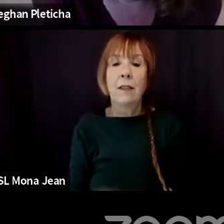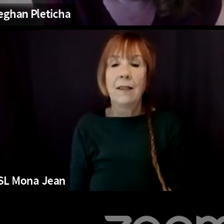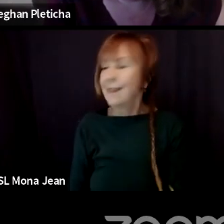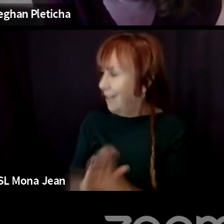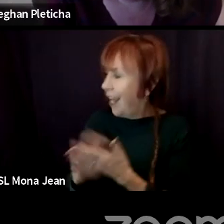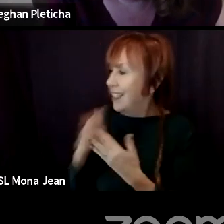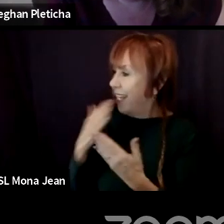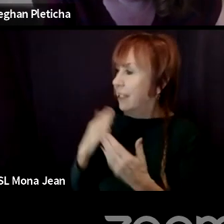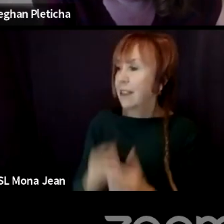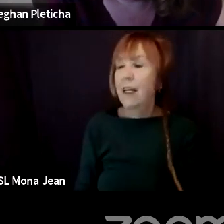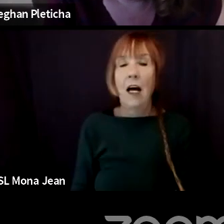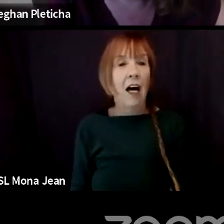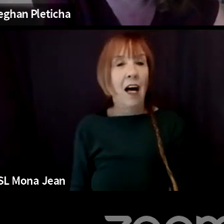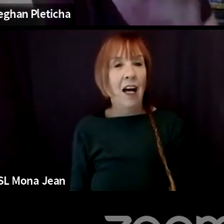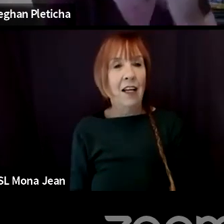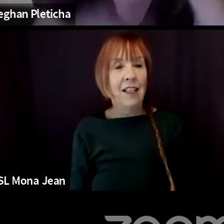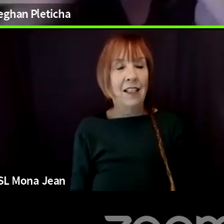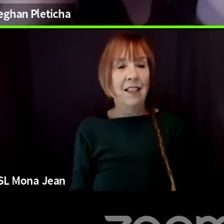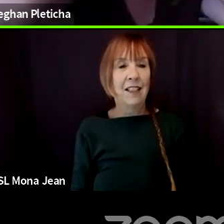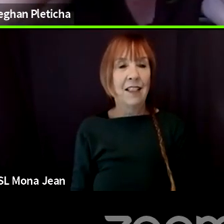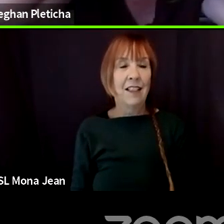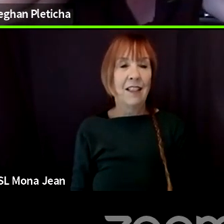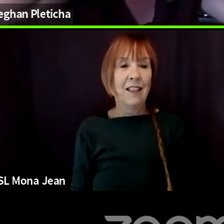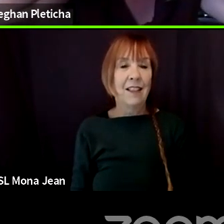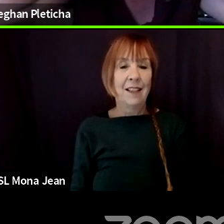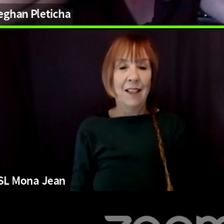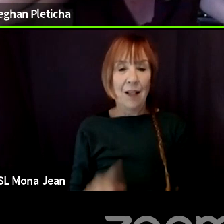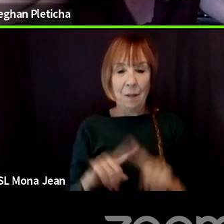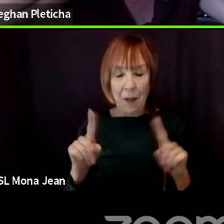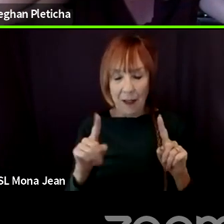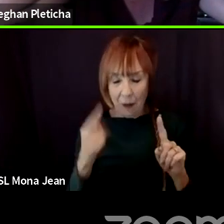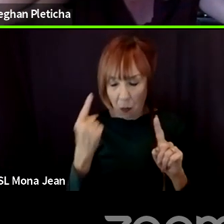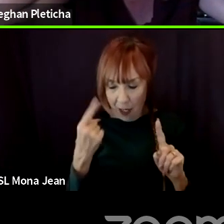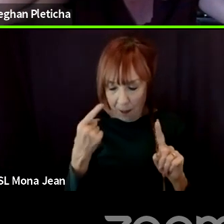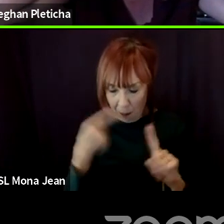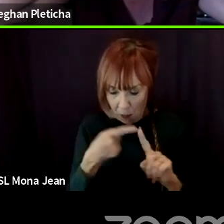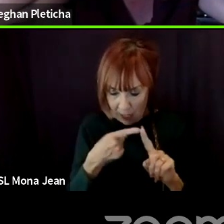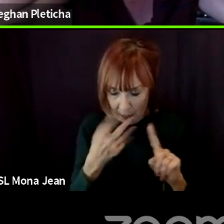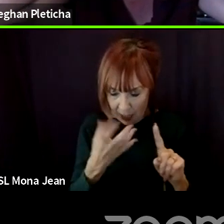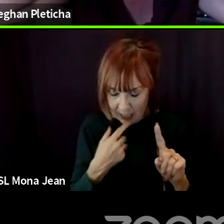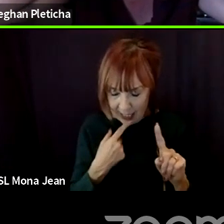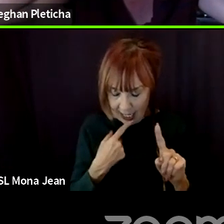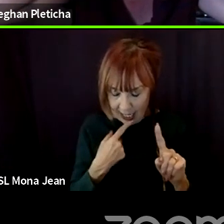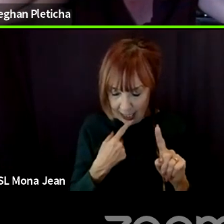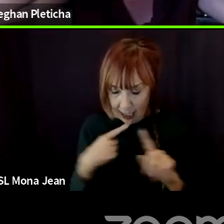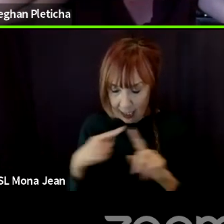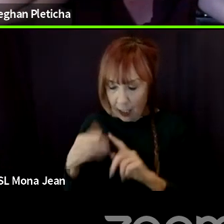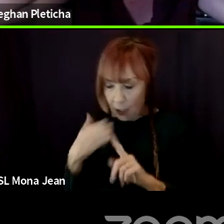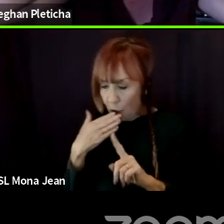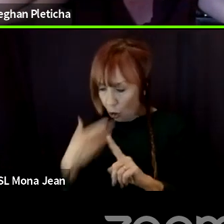And then the thing I was actually gonna say, wait, the good...